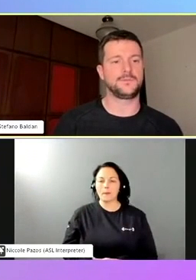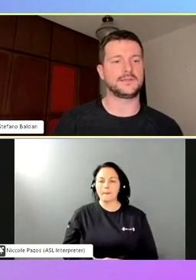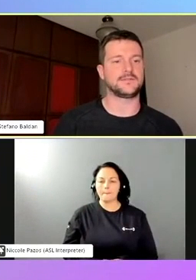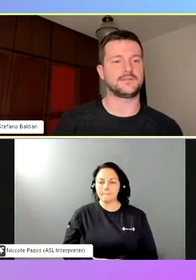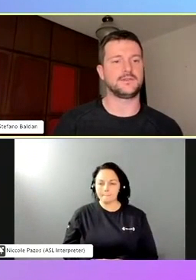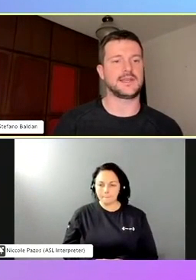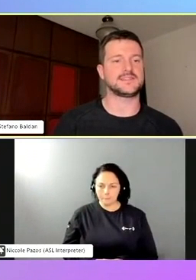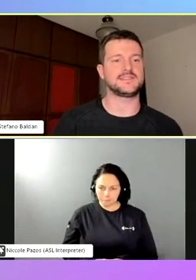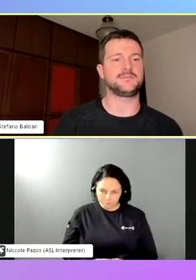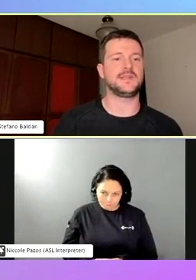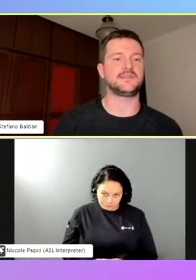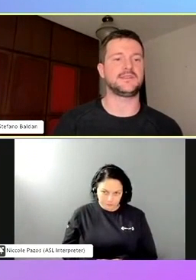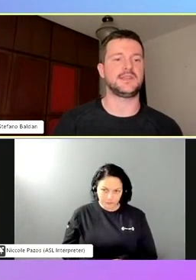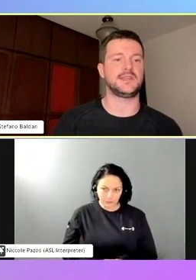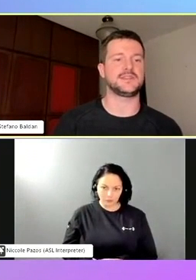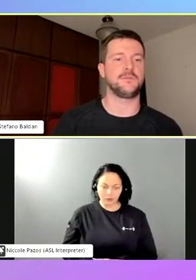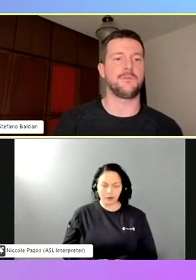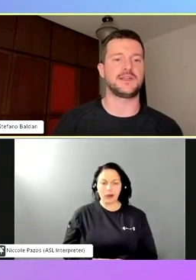It's an infinite canvas where content